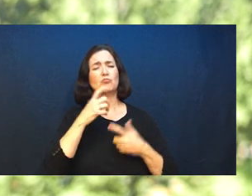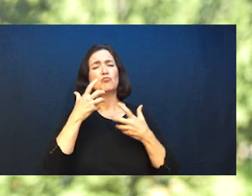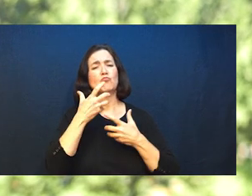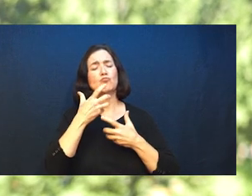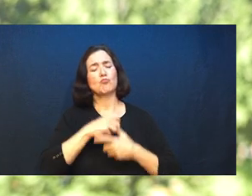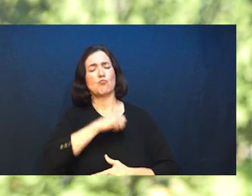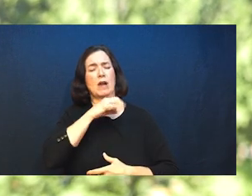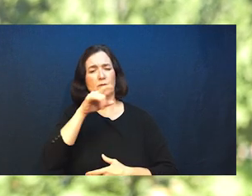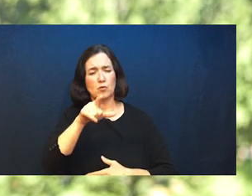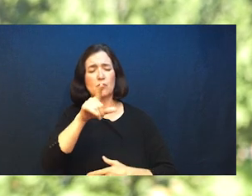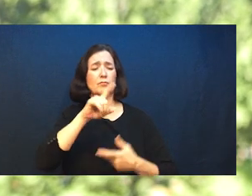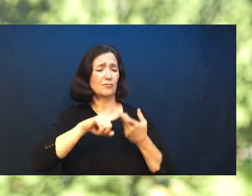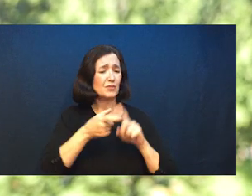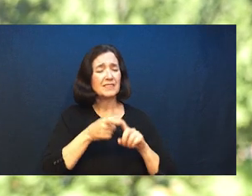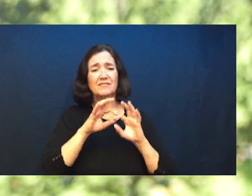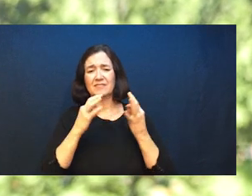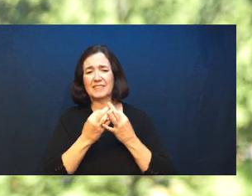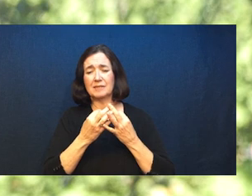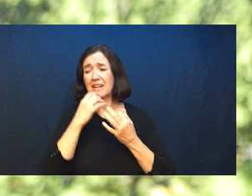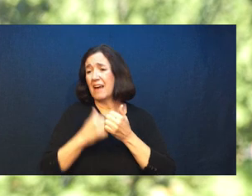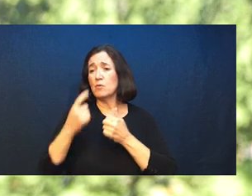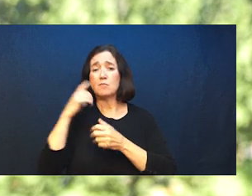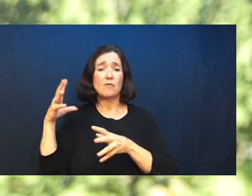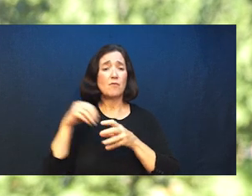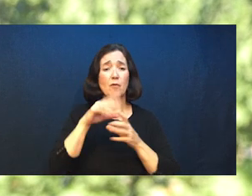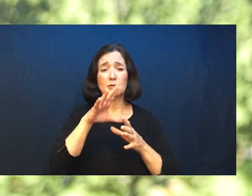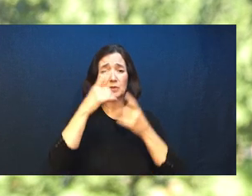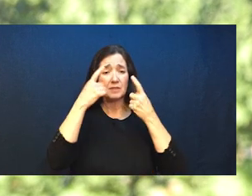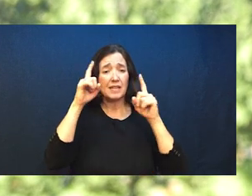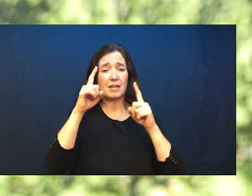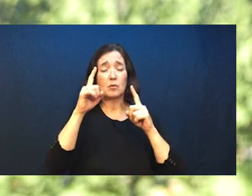your families, your friends, everyone who has had a part in your success.